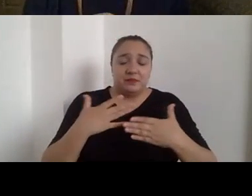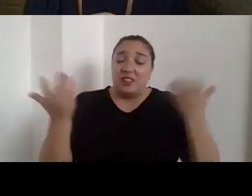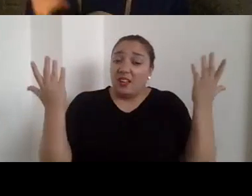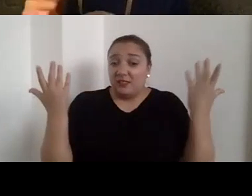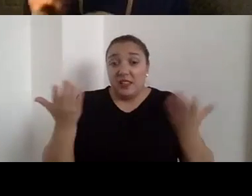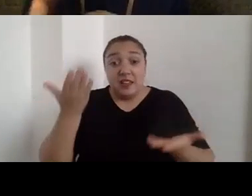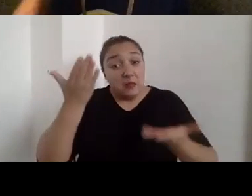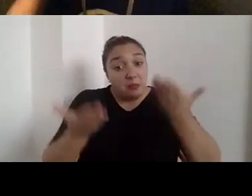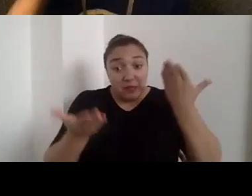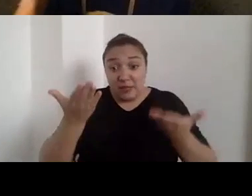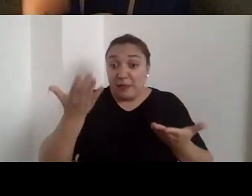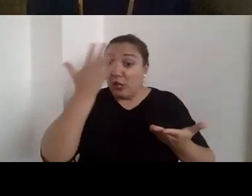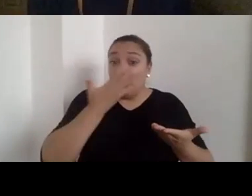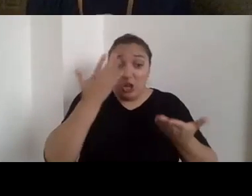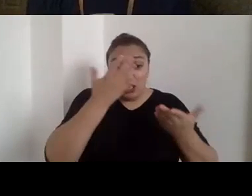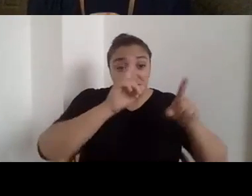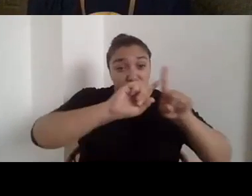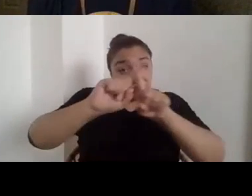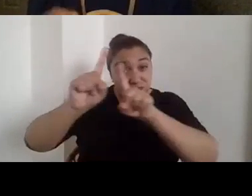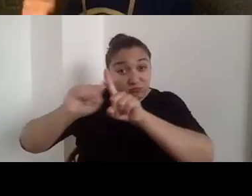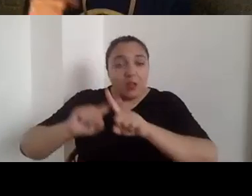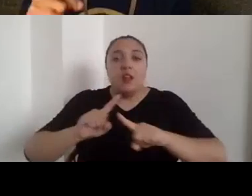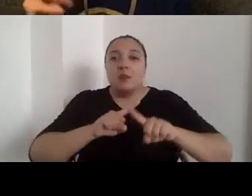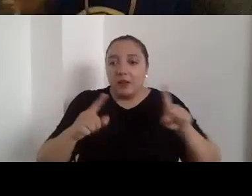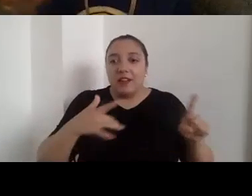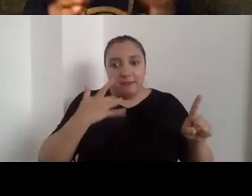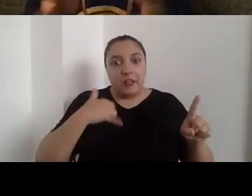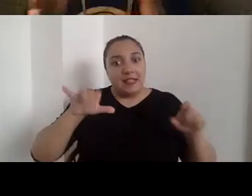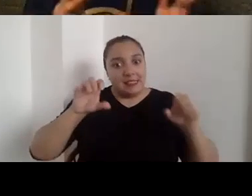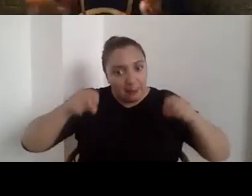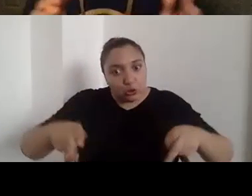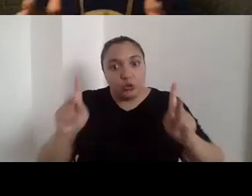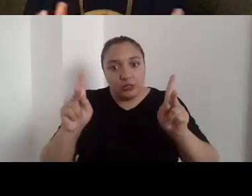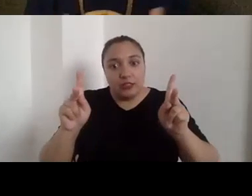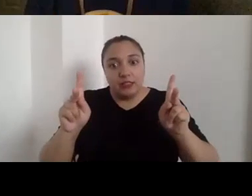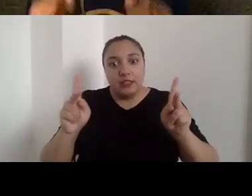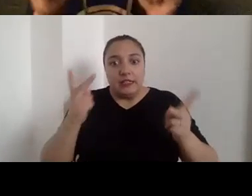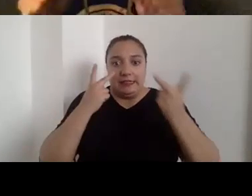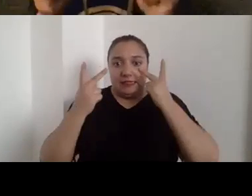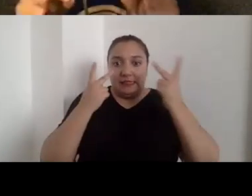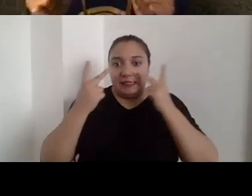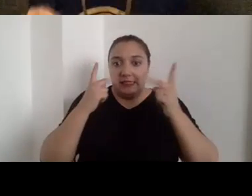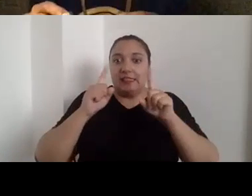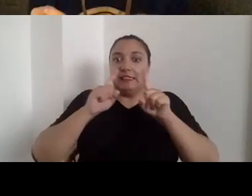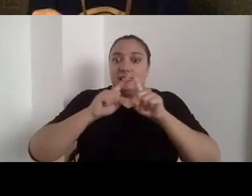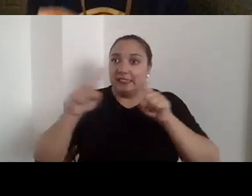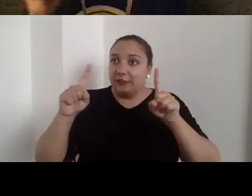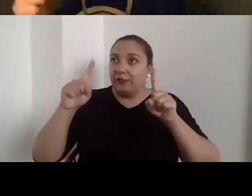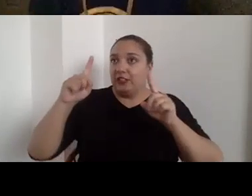but I think that's an opportunity to really see how the different manifestations of that same practice, that's where